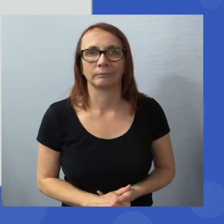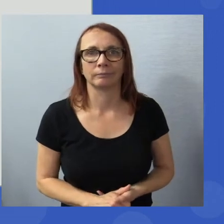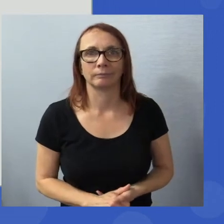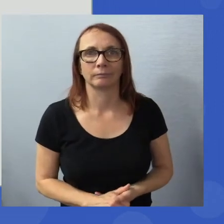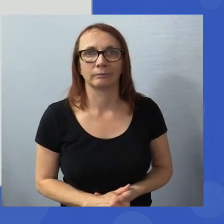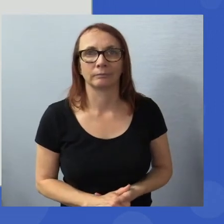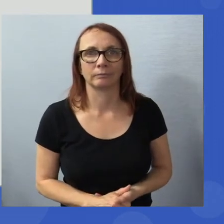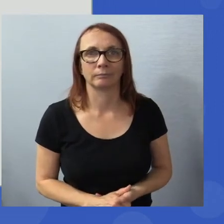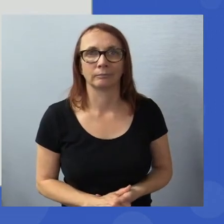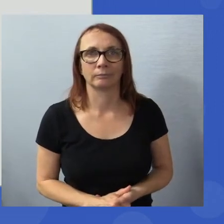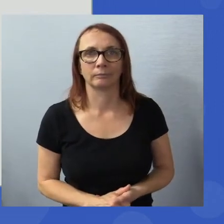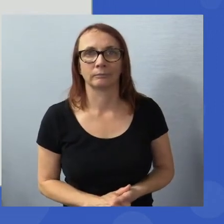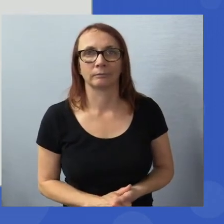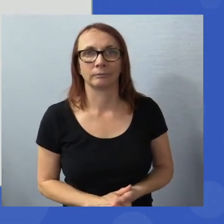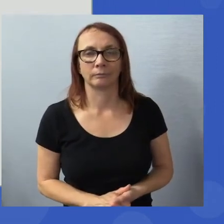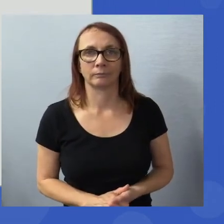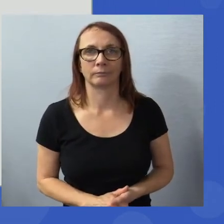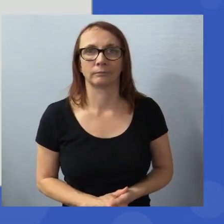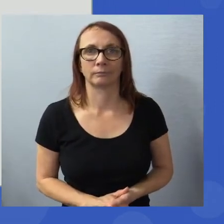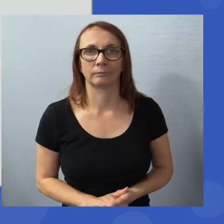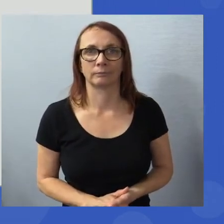I've already heard there's debate as to whether that's a biscuit at all